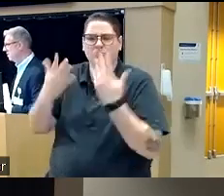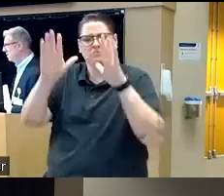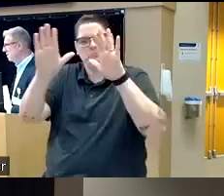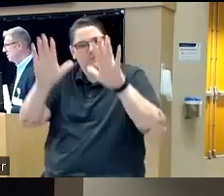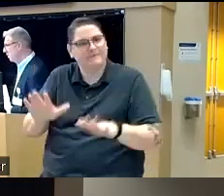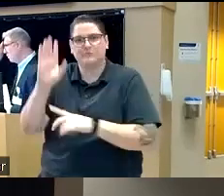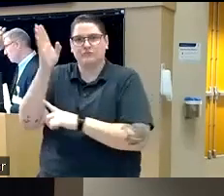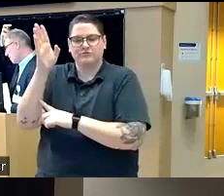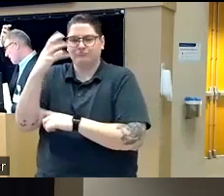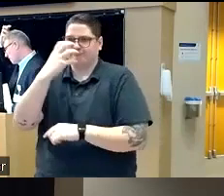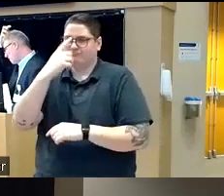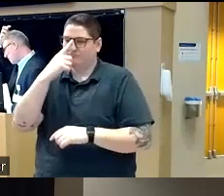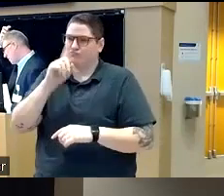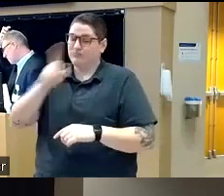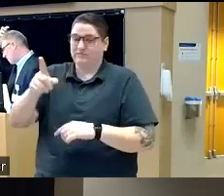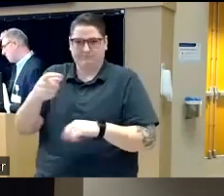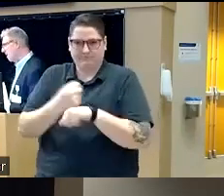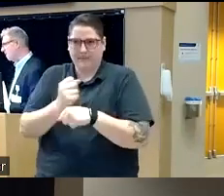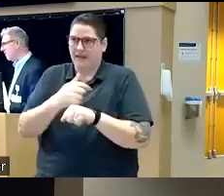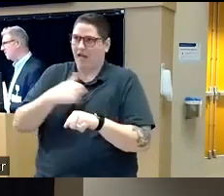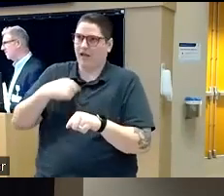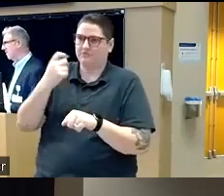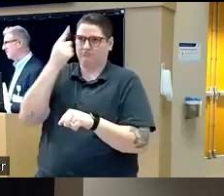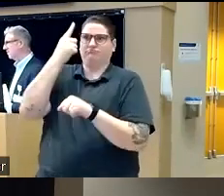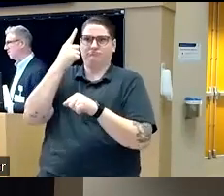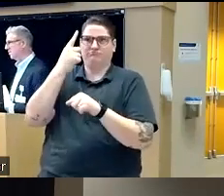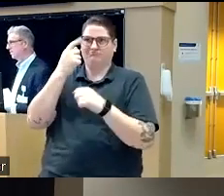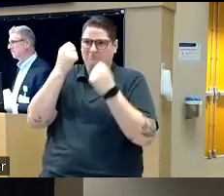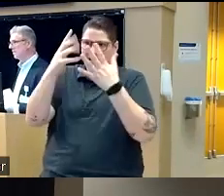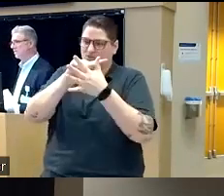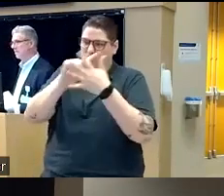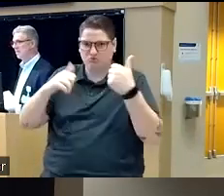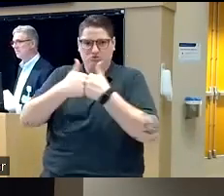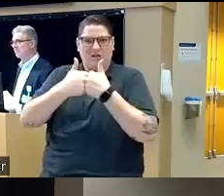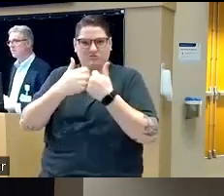that opens our eyes to the challenges but how to fix these challenges as we scratch our heads